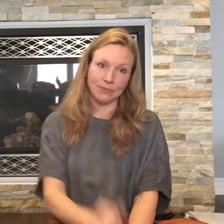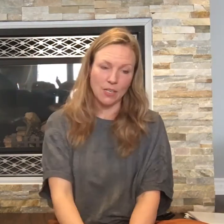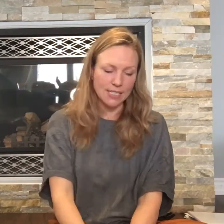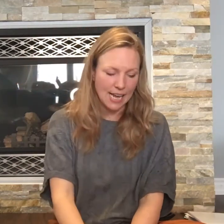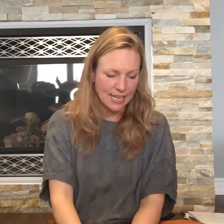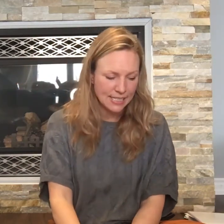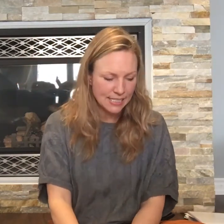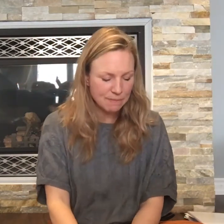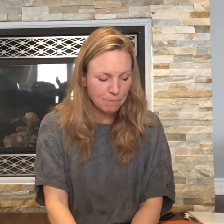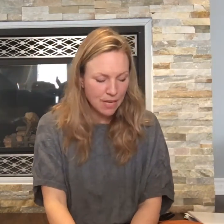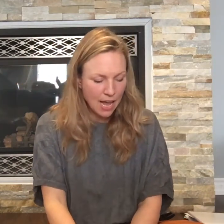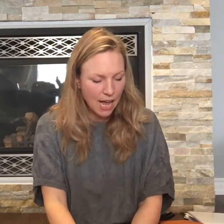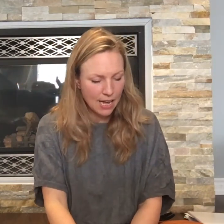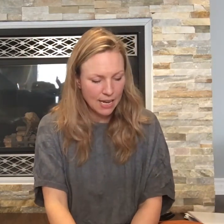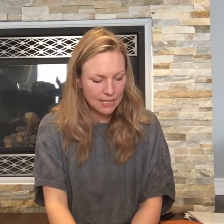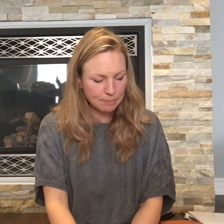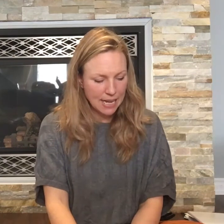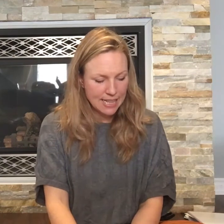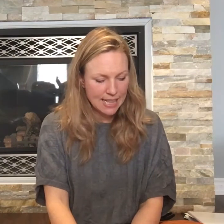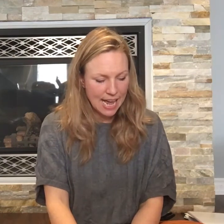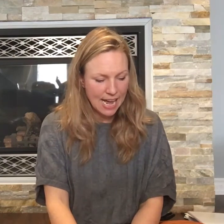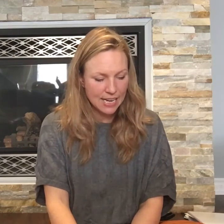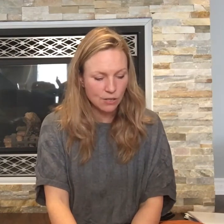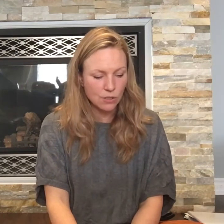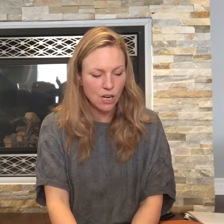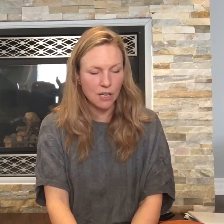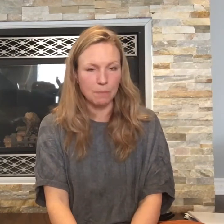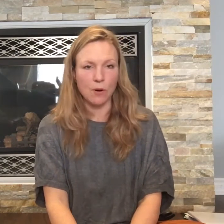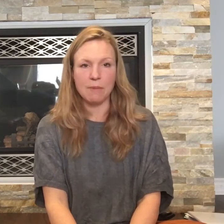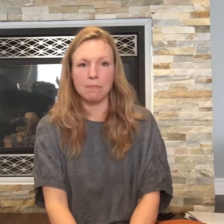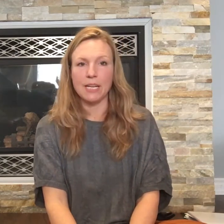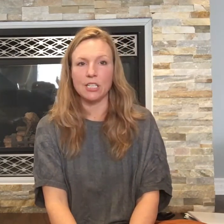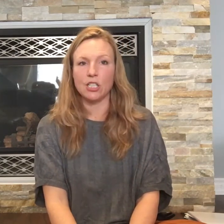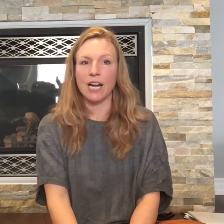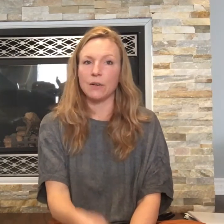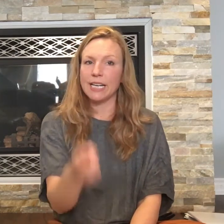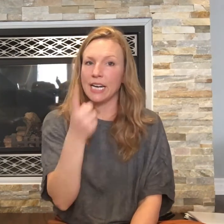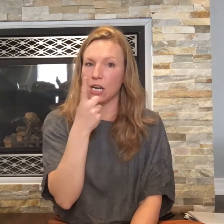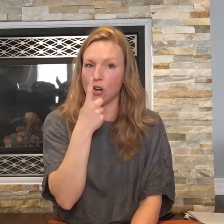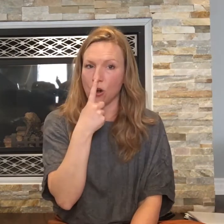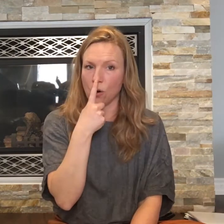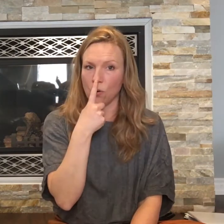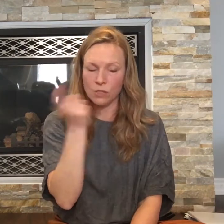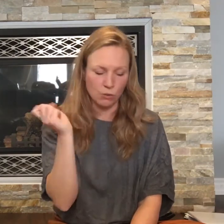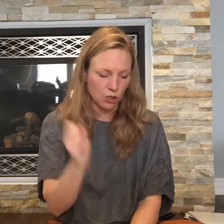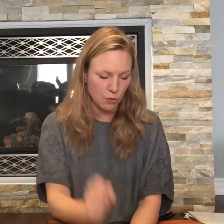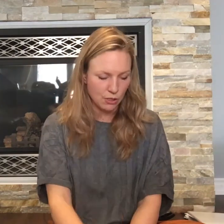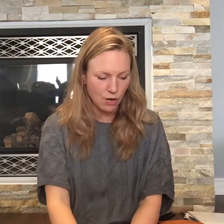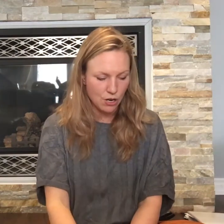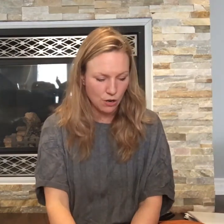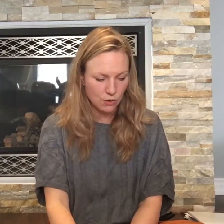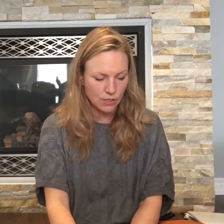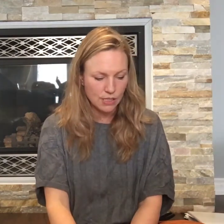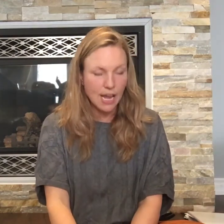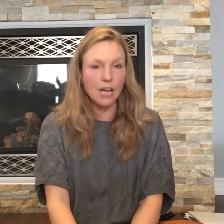on his head, and then, who's got a great big cherry NOSE, we'll just point to our NOSE,